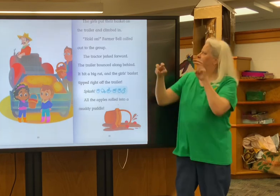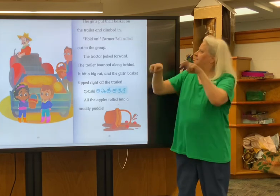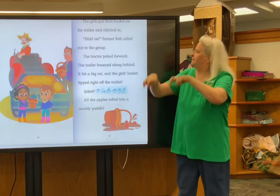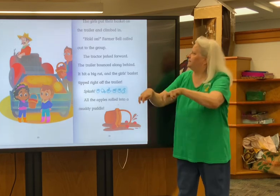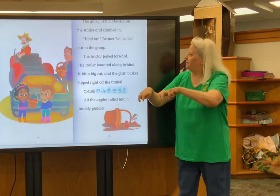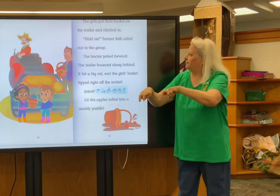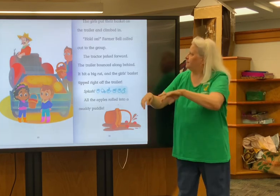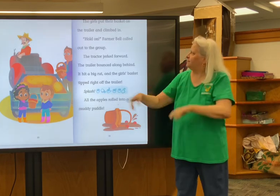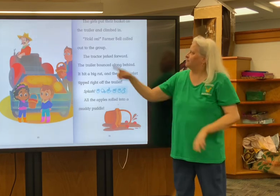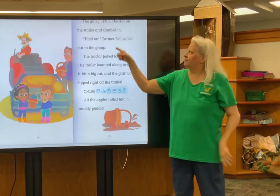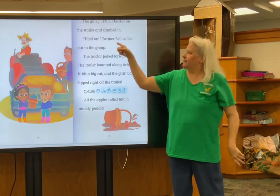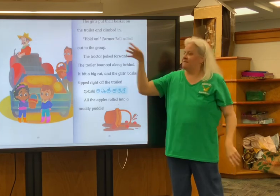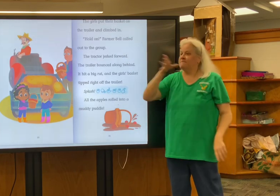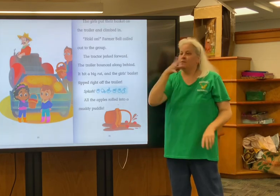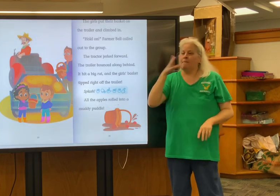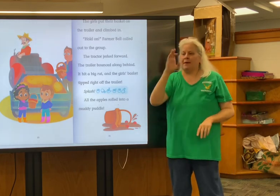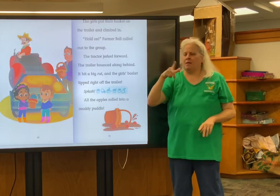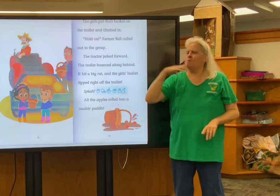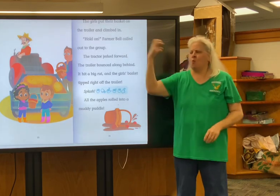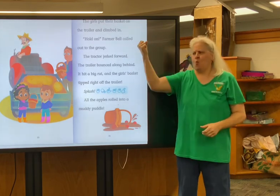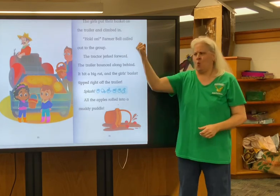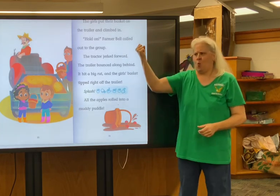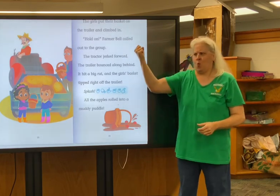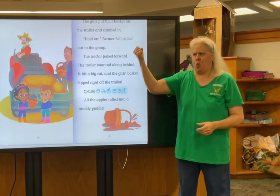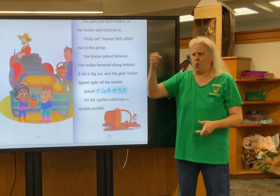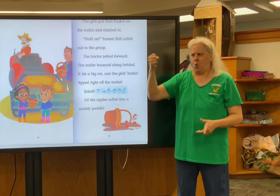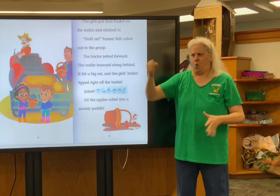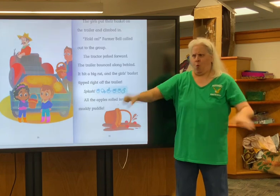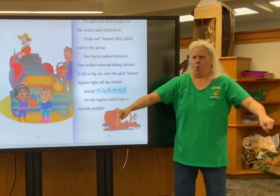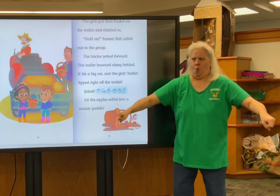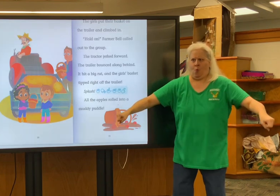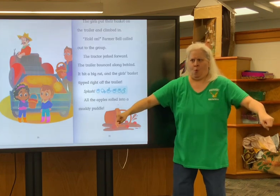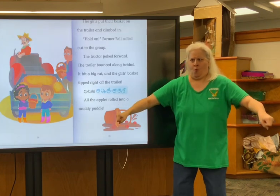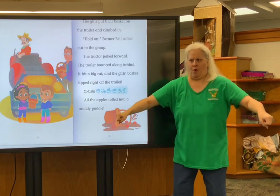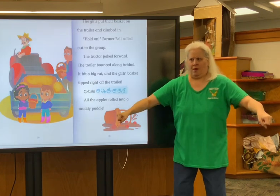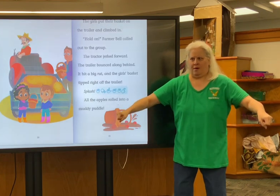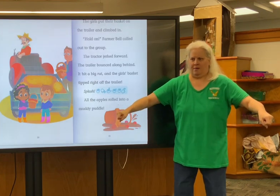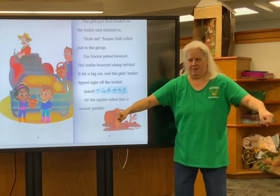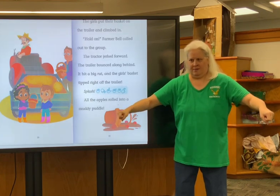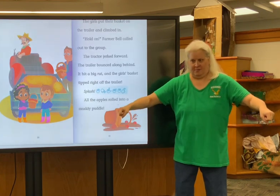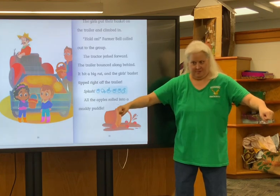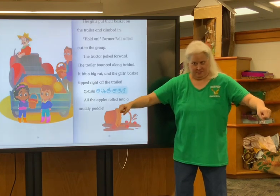The girls put their bucket on the trailer and climbed in.